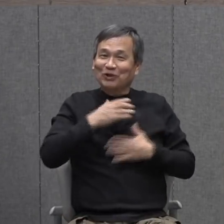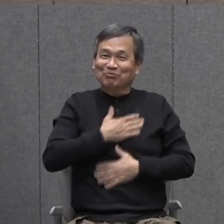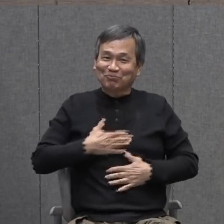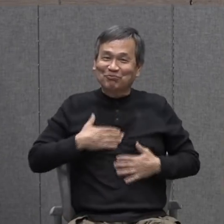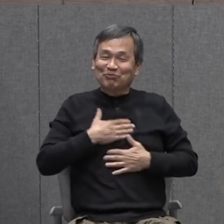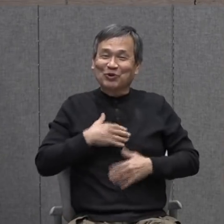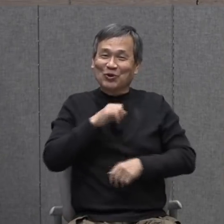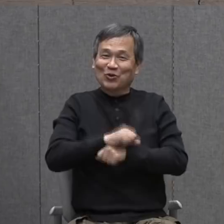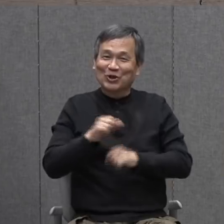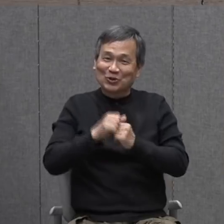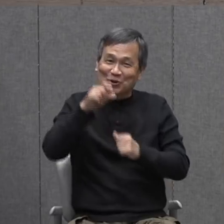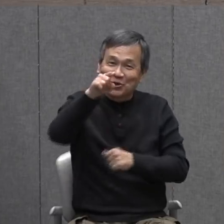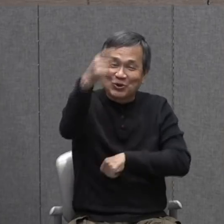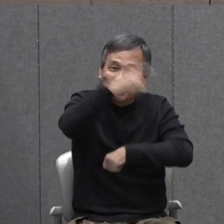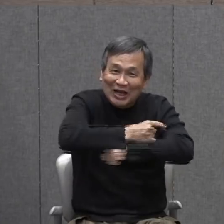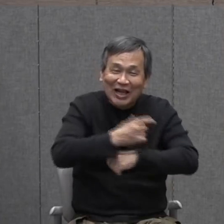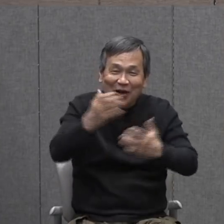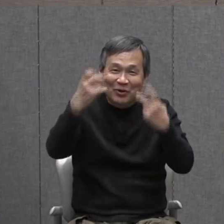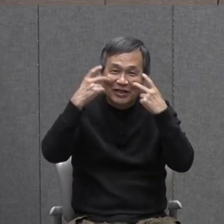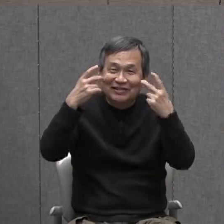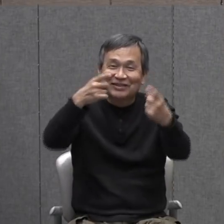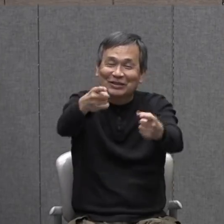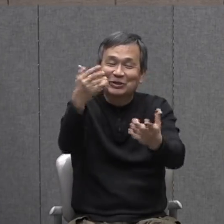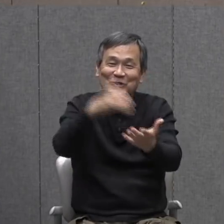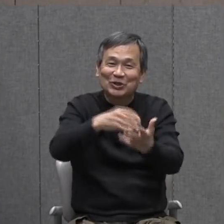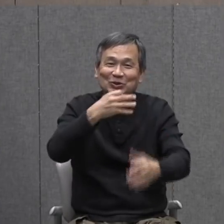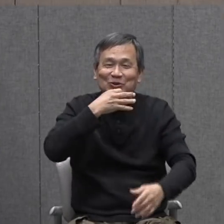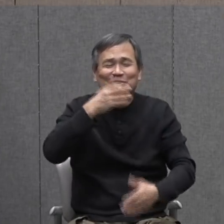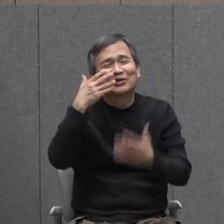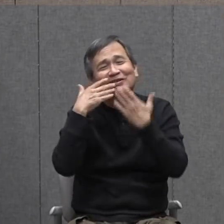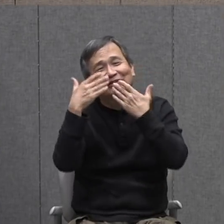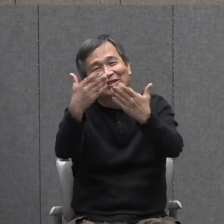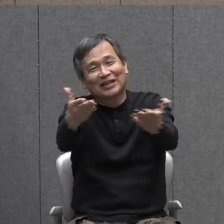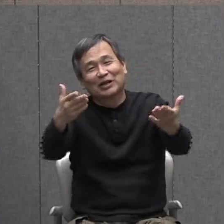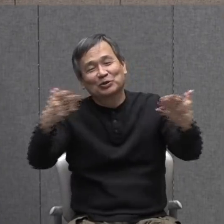and I really hope to see you again soon. Thank you so much for your time